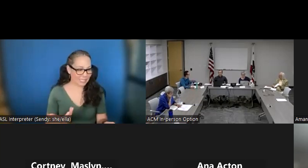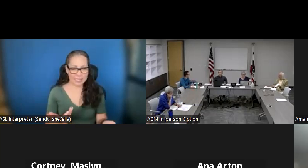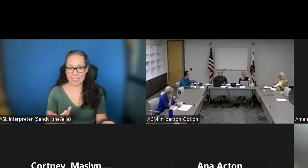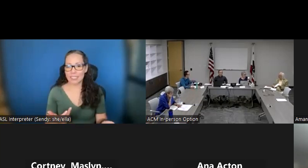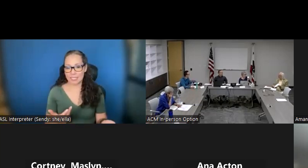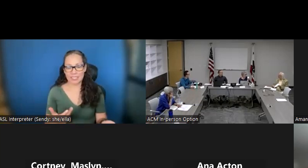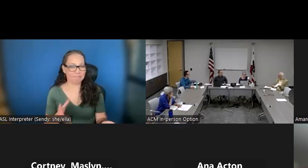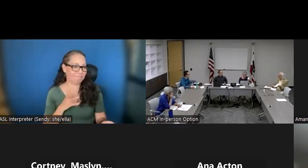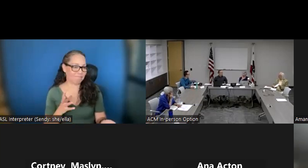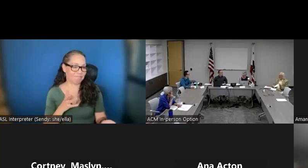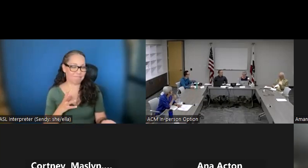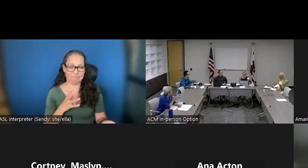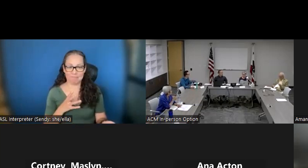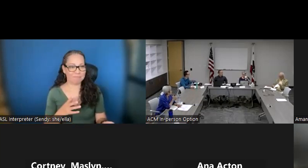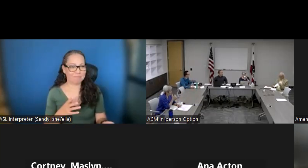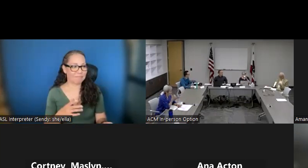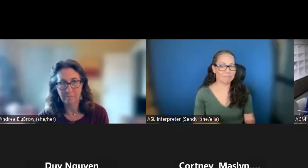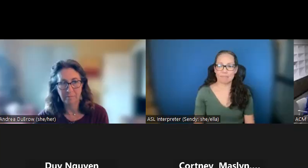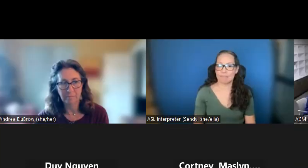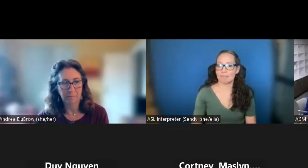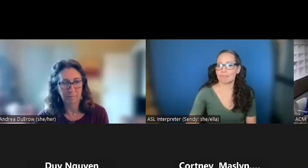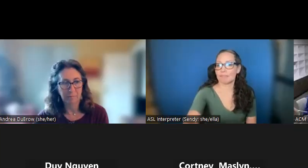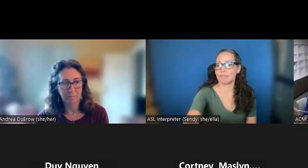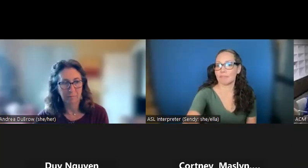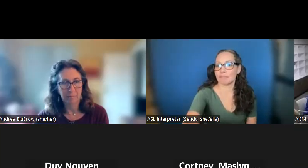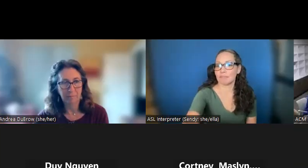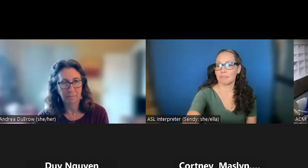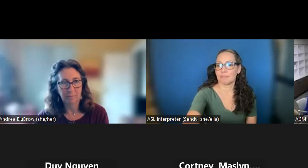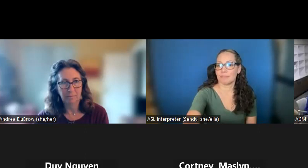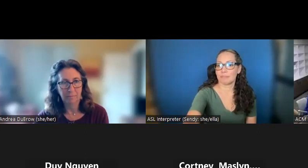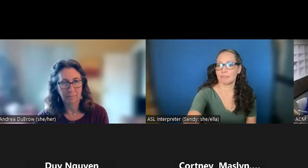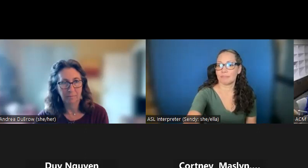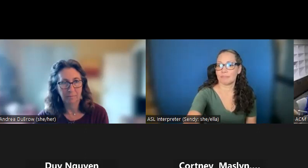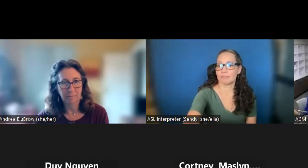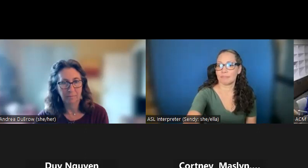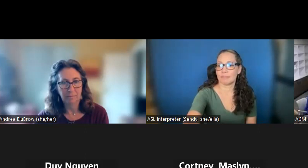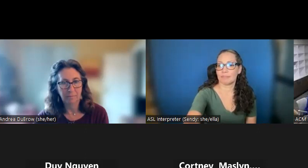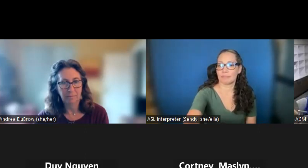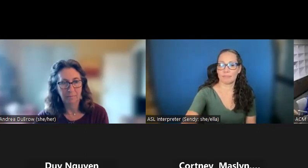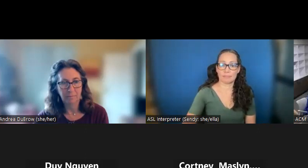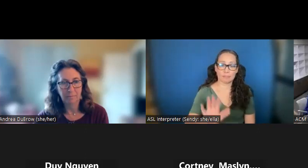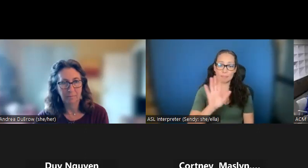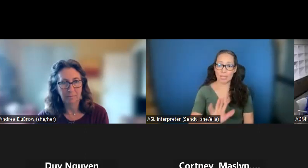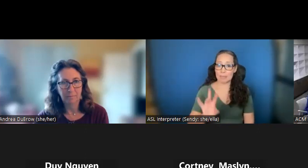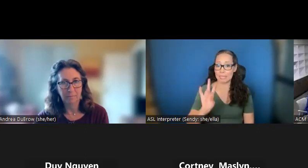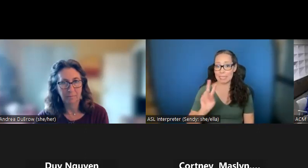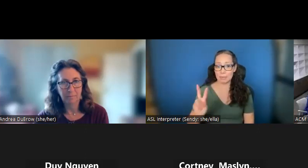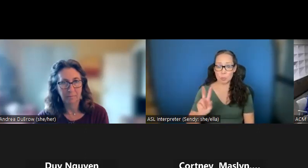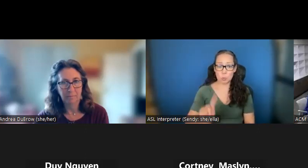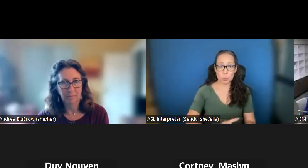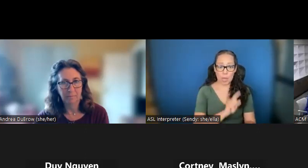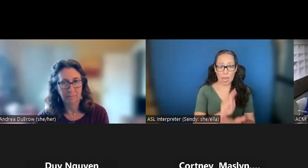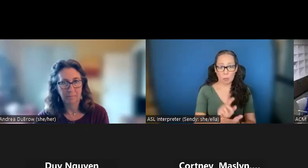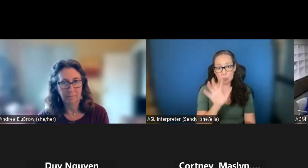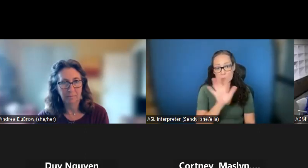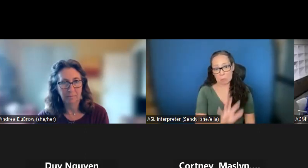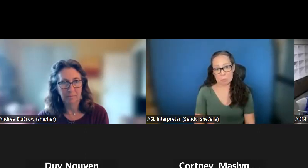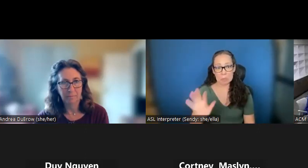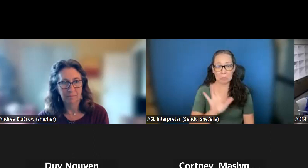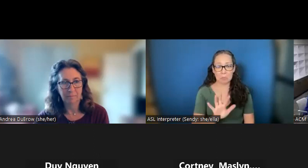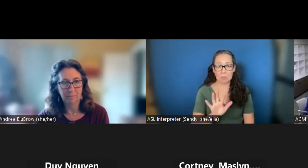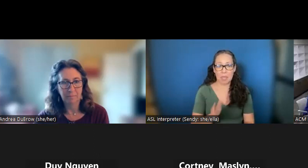we're all right okay we're sa talking about maybe 72 hours or so advanced notice just